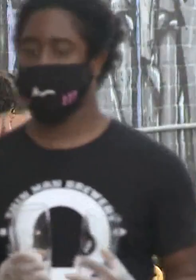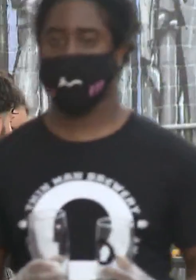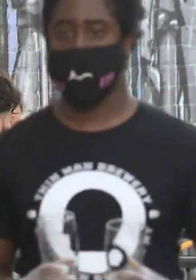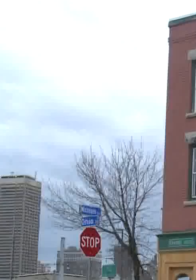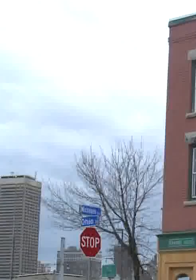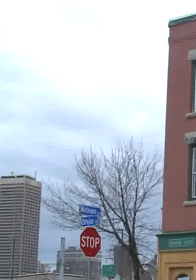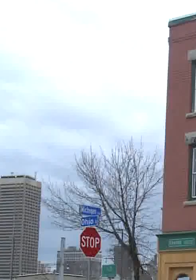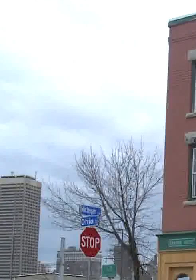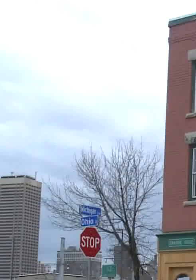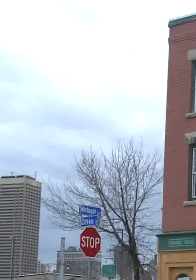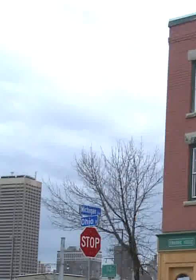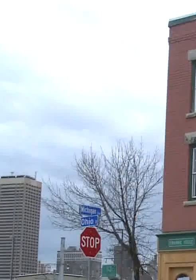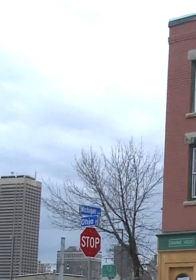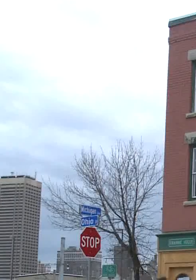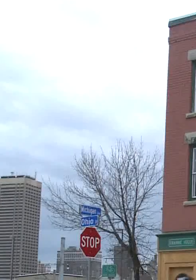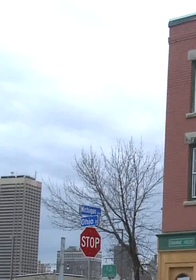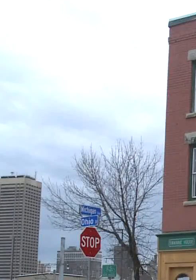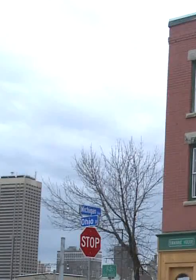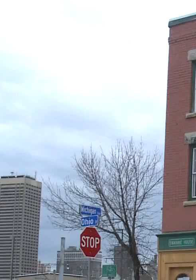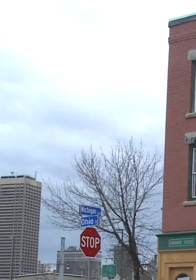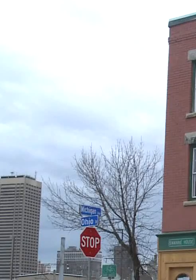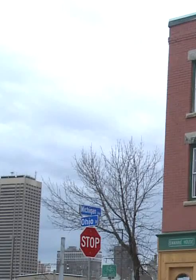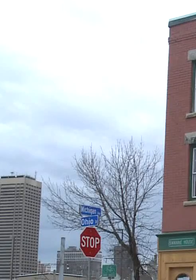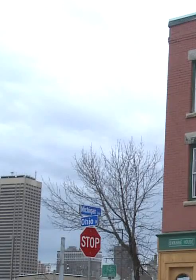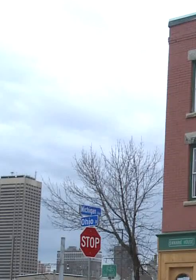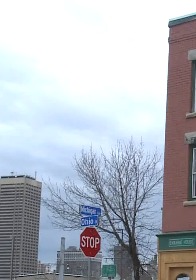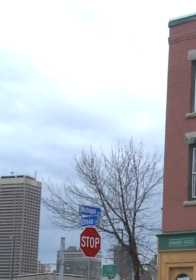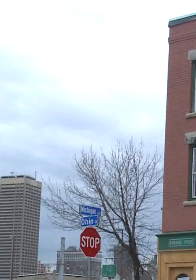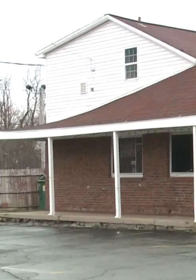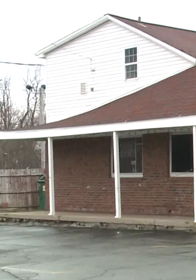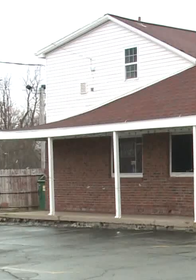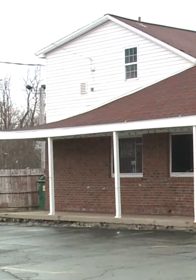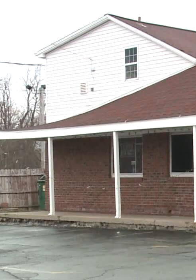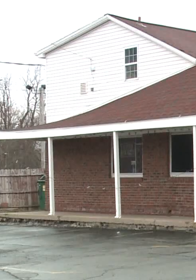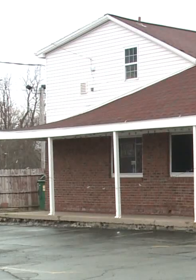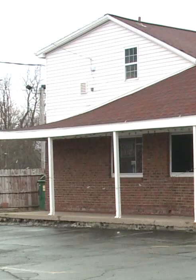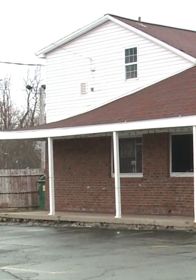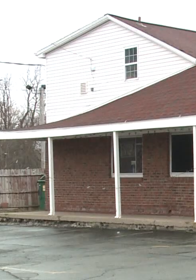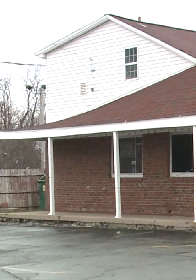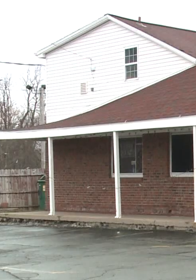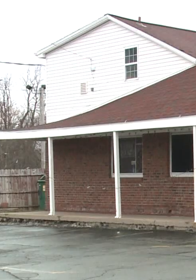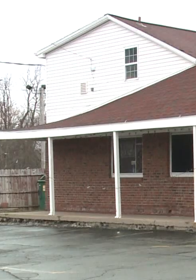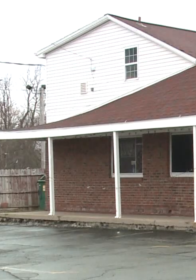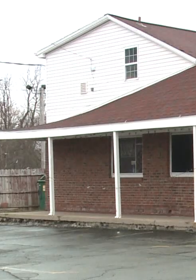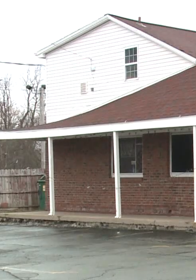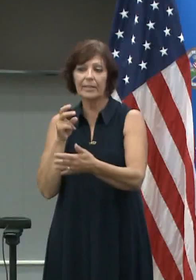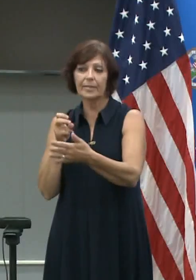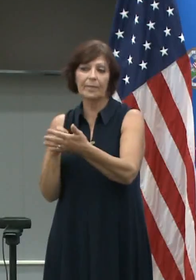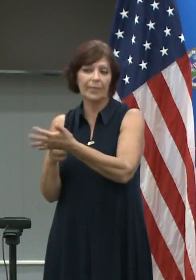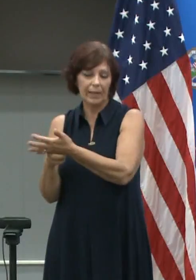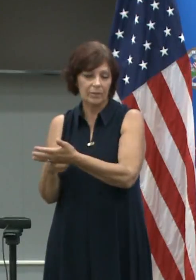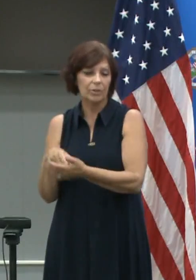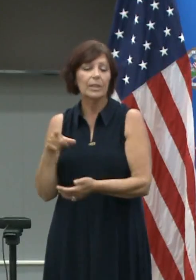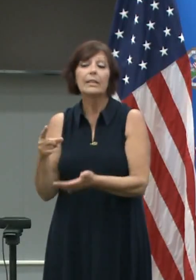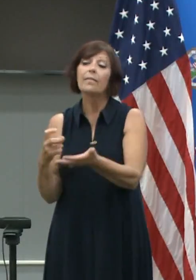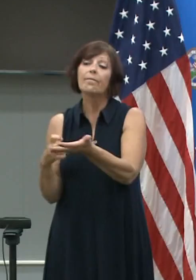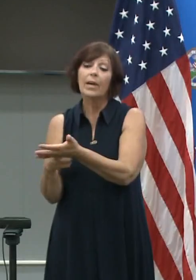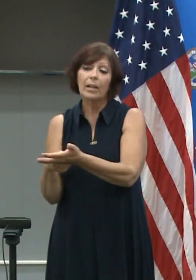THE BEGINNING OF THIS MONTH INSPECTIONS THE BEGINNING OF THIS MONTH INSPECTIONS TO THE BEGINNING OF THIS MONTH INSPECTIONS TO CHECK THE BEGINNING OF THIS MONTH INSPECTIONS TO CHECK OUT THE BEGINNING OF THIS MONTH INSPECTIONS TO CHECK OUT THOSE MONTH INSPECTIONS TO CHECK OUT THOSE MONTH INSPECTIONS TO CHECK OUT THOSE COMP;LAINTS MONTH INSPECTIONS TO CHECK OUT THOSE COMP;LAINTS HAVE TO CHECK OUT THOSE COMP;LAINTS HAVE TO CHECK OUT THOSE COMP;LAINTS HAVE STEPPED TO CHECK OUT THOSE COMP;LAINTS HAVE STEPPED UP COMP;LAINTS HAVE STEPPED UP COMP;LAINTS HAVE STEPPED UP ESPECIALLY COMP;LAINTS HAVE STEPPED UP ESPECIALLY FOR STEPPED UP ESPECIALLY FOR STEPPED UP ESPECIALLY FOR RESTAURANTS. ESPECIALLY FOR RESTAURANTS. ESPECIALLY FOR RESTAURANTS. NINE ESPECIALLY FOR RESTAURANTS. NINE LOCAL RESTAURANTS. NINE LOCAL RESTAURANTS. NINE LOCAL RESTAURNAXTS RESTAURANTS. NINE LOCAL RESTAURNAXTS OR NINE LOCAL RESTAURNAXTS OR NINE LOCAL RESTAURNAXTS OR BARS NINE LOCAL RESTAURNAXTS OR BARS - NINE LOCAL RESTAURNAXTS OR BARS - SOME NINE LOCAL RESTAURNAXTS OR BARS - SOME WELL RESTAURNAXTS OR BARS - SOME WELL RESTAURNAXTS OR BARS - SOME WELL KNOWN RESTAURNAXTS OR BARS - SOME WELL KNOWN HAVE RESTAURNAXTS OR BARS - SOME WELL KNOWN HAVE ACTUALLY BARS - SOME WELL KNOWN HAVE ACTUALLY BARS - SOME WELL KNOWN HAVE ACTUALLY BEEN BARS - SOME WELL KNOWN HAVE ACTUALLY BEEN CITED...AND BARS - SOME WELL KNOWN HAVE ACTUALLY BEEN CITED...AND THE KNOWN HAVE ACTUALLY BEEN CITED...AND THE KNOWN HAVE ACTUALLY BEEN CITED...AND THE CPUNTY KNOWN HAVE ACTUALLY BEEN CITED...AND THE CPUNTY EXECUTIVE BEEN CITED...AND THE CPUNTY EXECUTIVE BEEN CITED...AND THE CPUNTY EXECUTIVE SAYS BEEN CITED...AND THE CPUNTY EXECUTIVE SAYS THERE BEEN CITED...AND THE CPUNTY EXECUTIVE SAYS THERE HAVE BEEN CITED...AND THE CPUNTY EXECUTIVE SAYS THERE HAVE BEEN